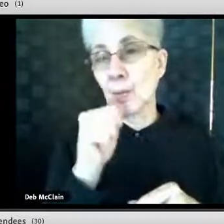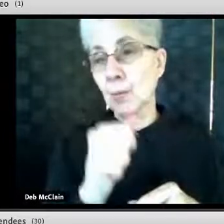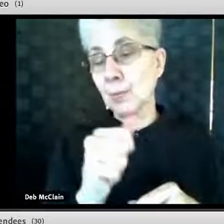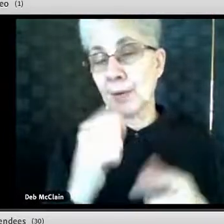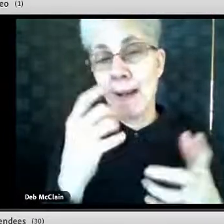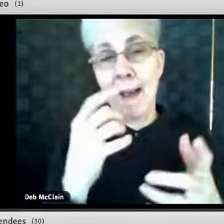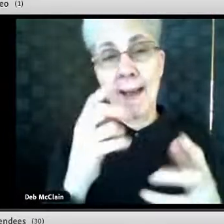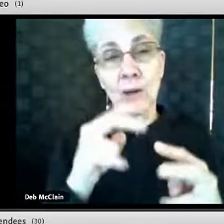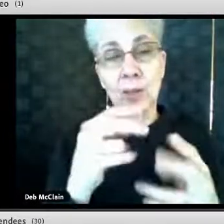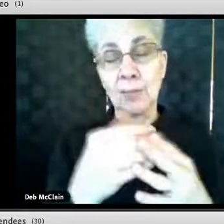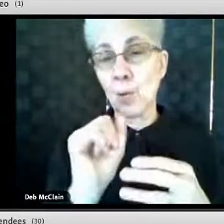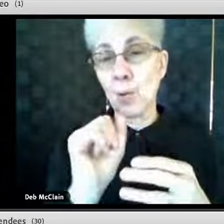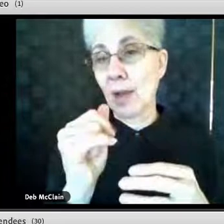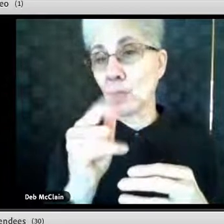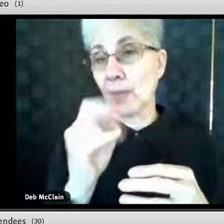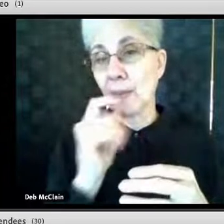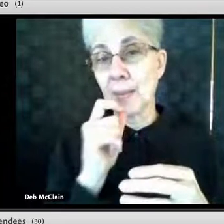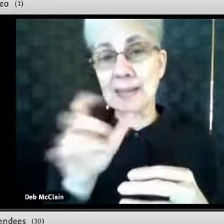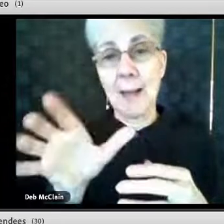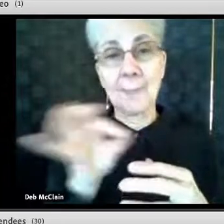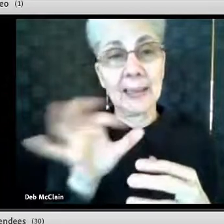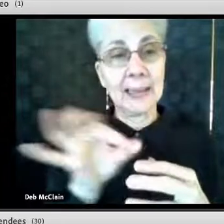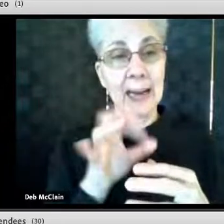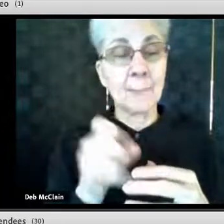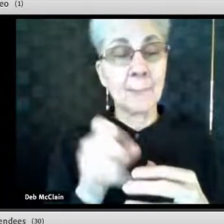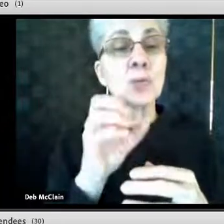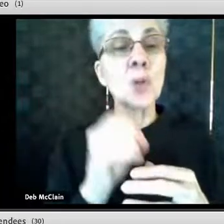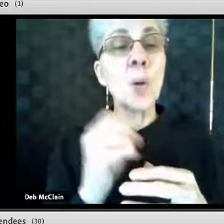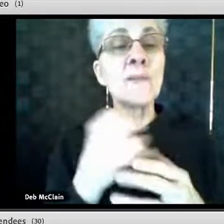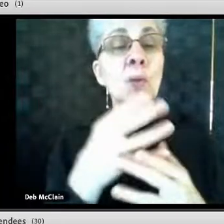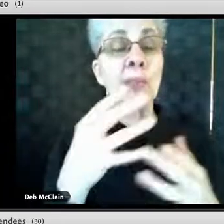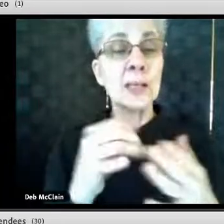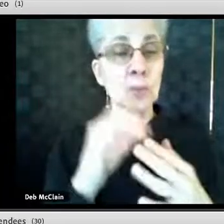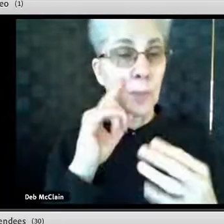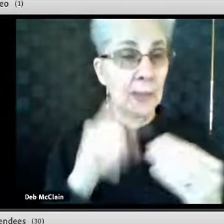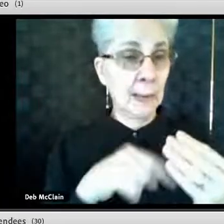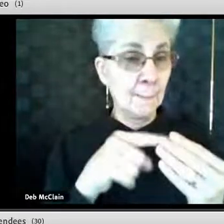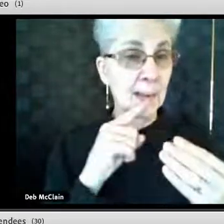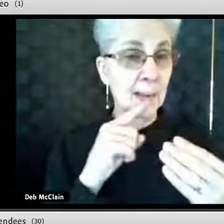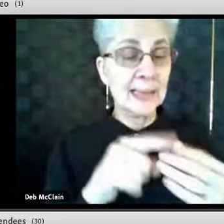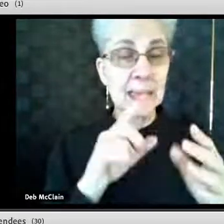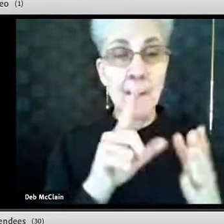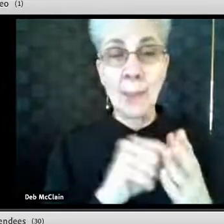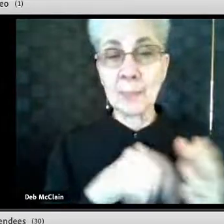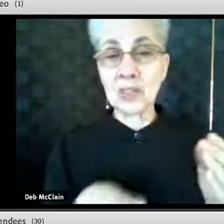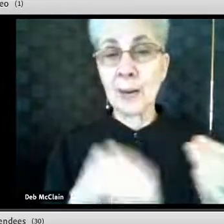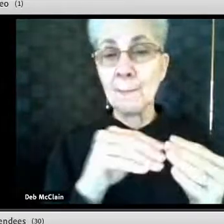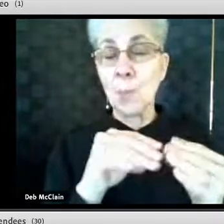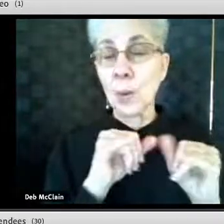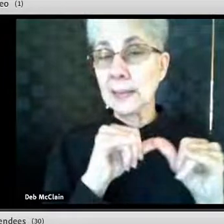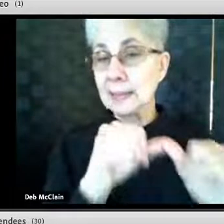and the new algorithm is not picking you up, so a couple things to think about is publishing more consistently.